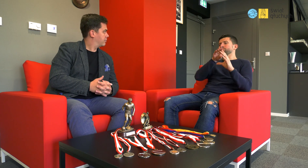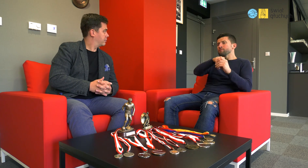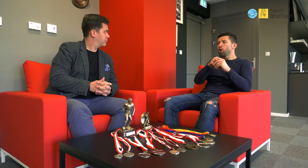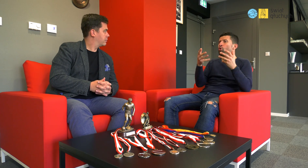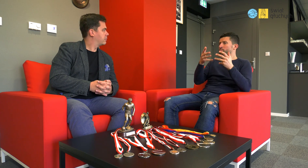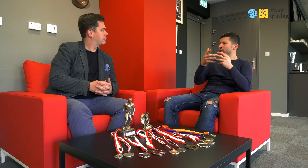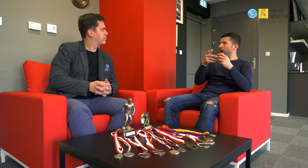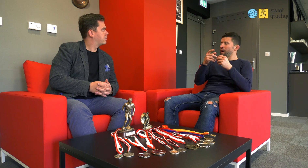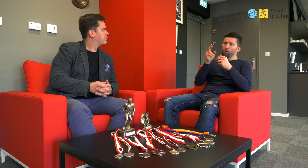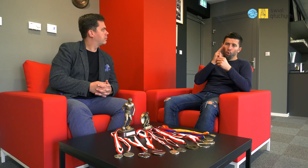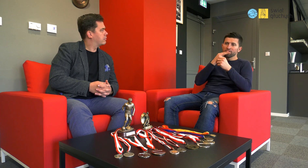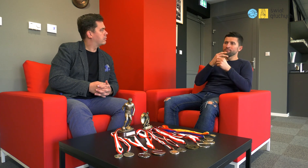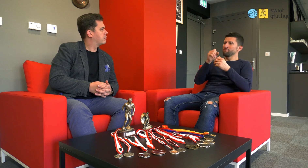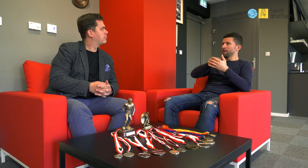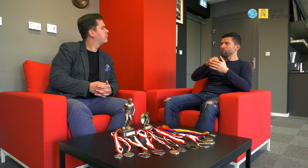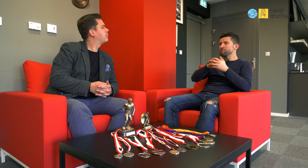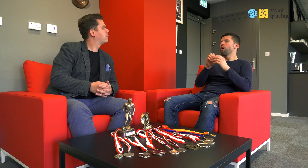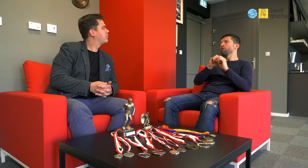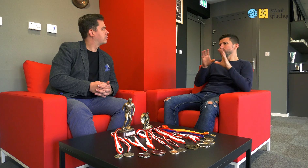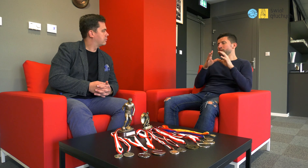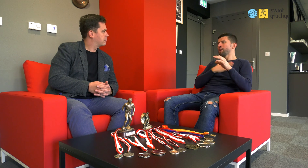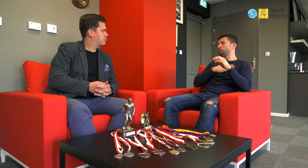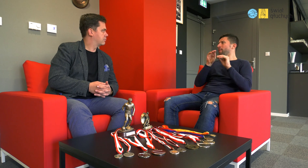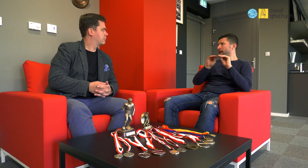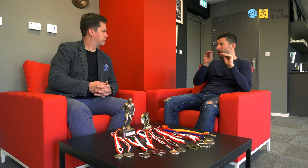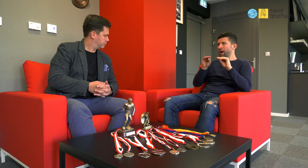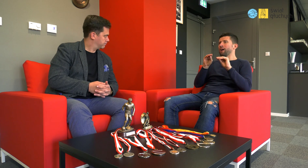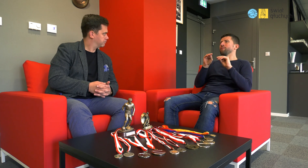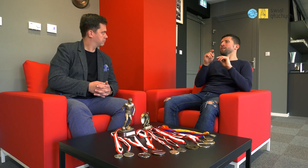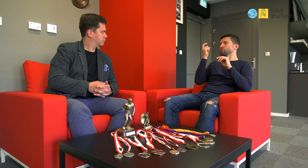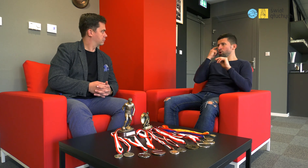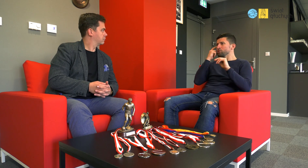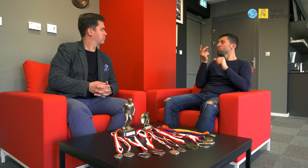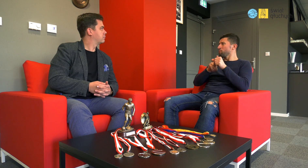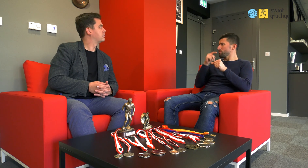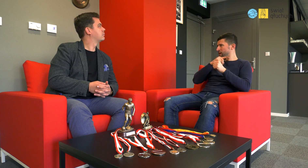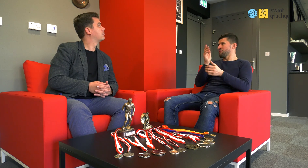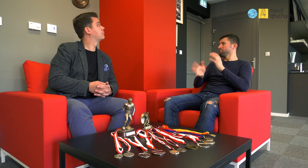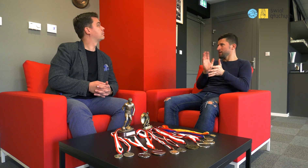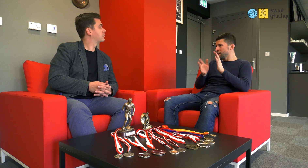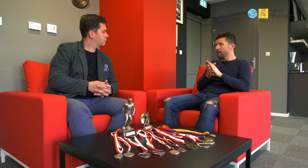When I joined the deaf club Mazovia, I had a hearing coach, Who knew sign language.